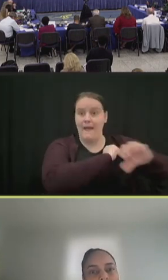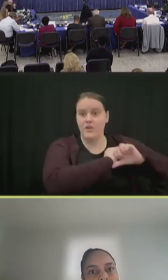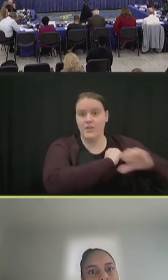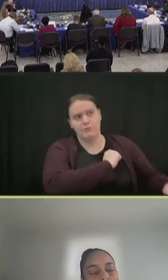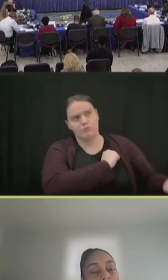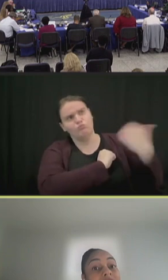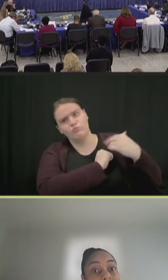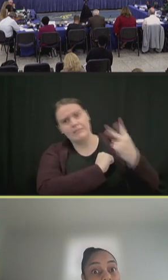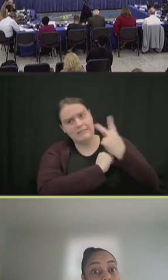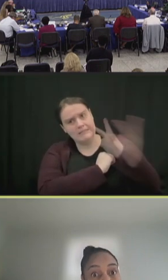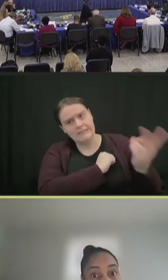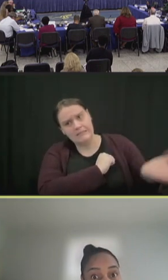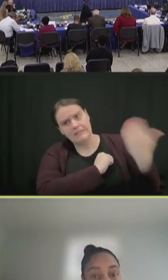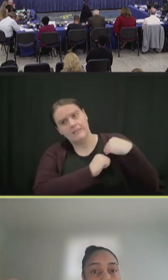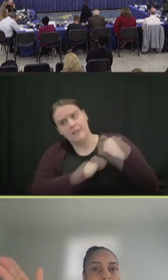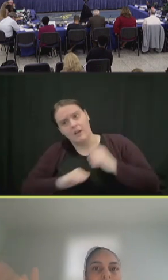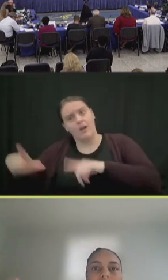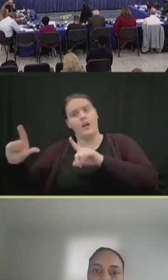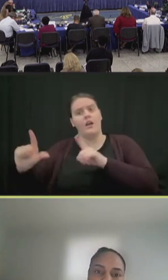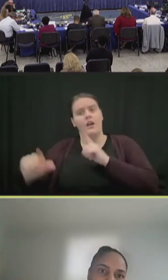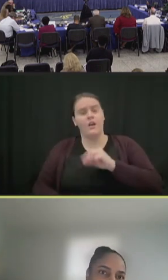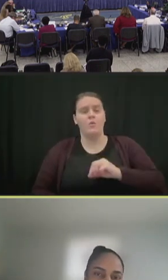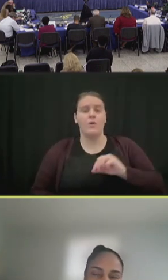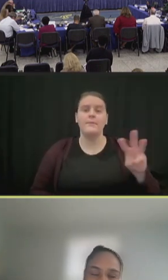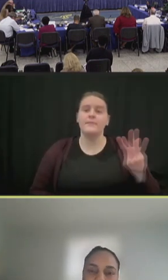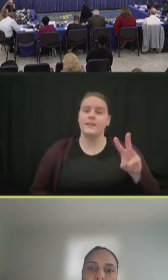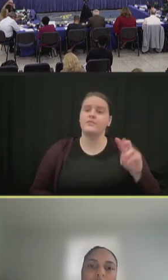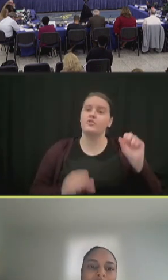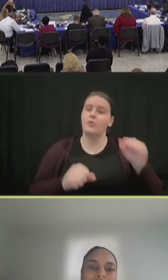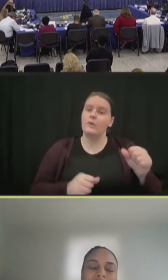so that our site -- so that we can give them the information that they need? So,